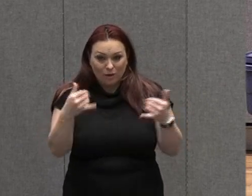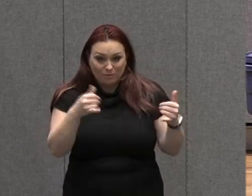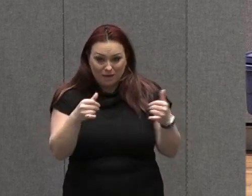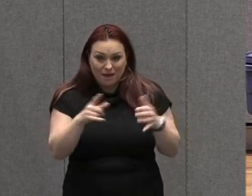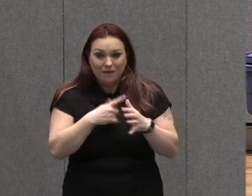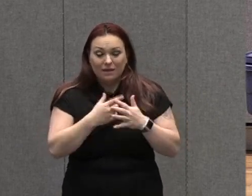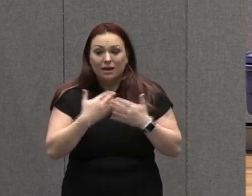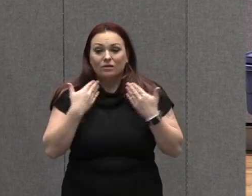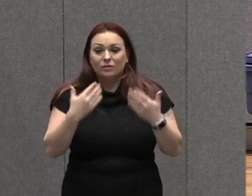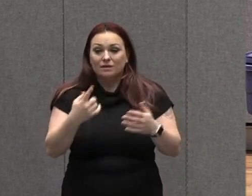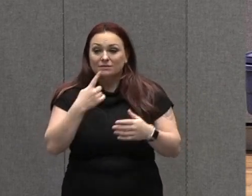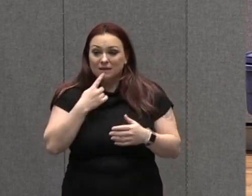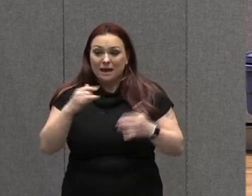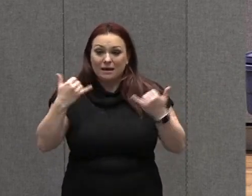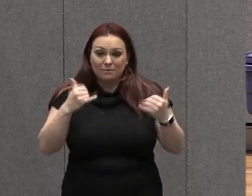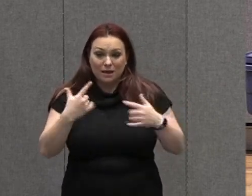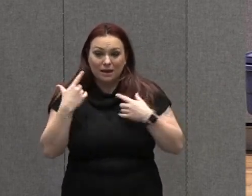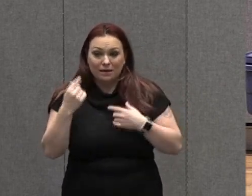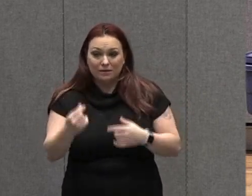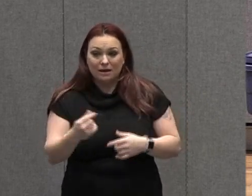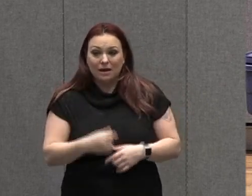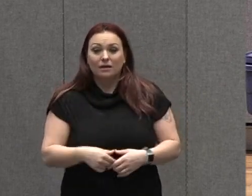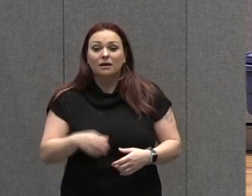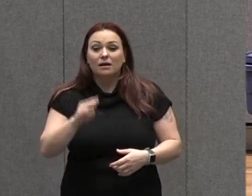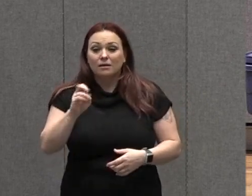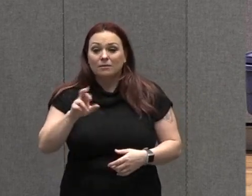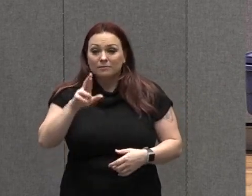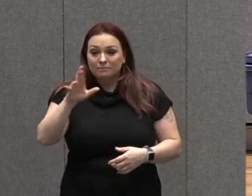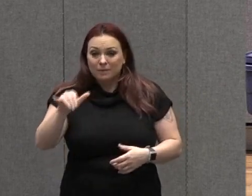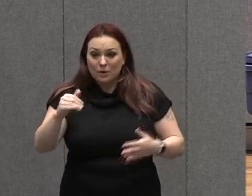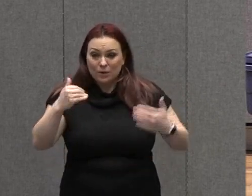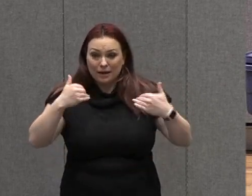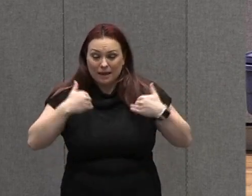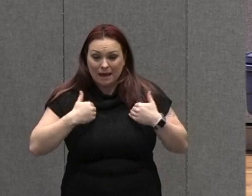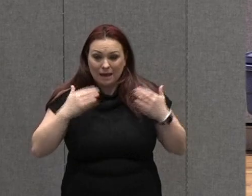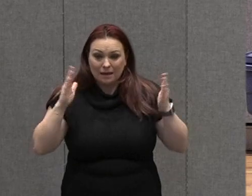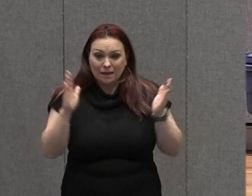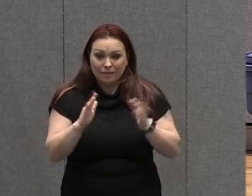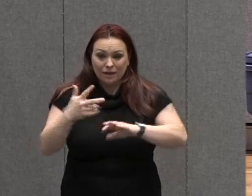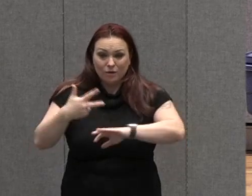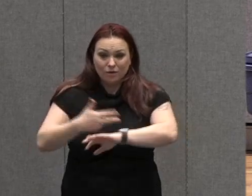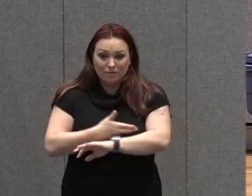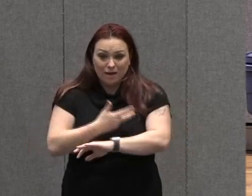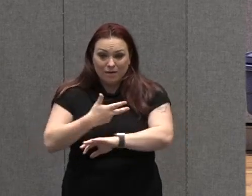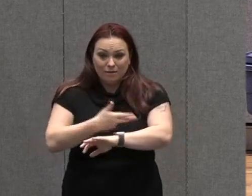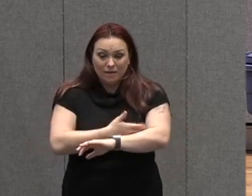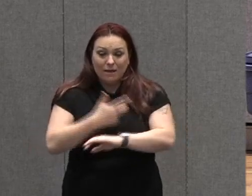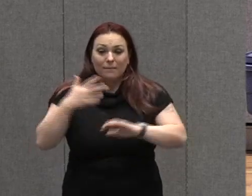Ready, say it, play it, go. Mary had a little lamb, little lamb, little lamb.